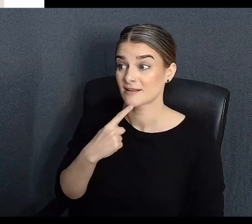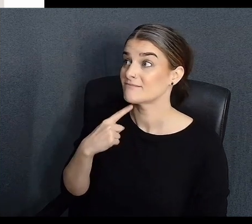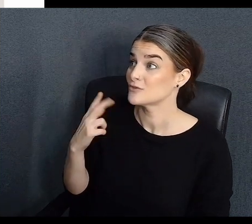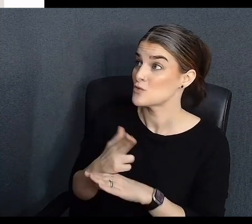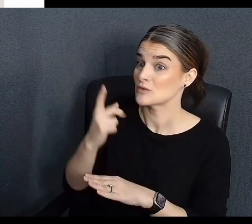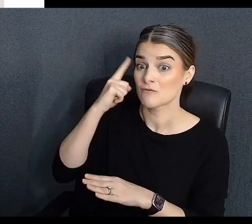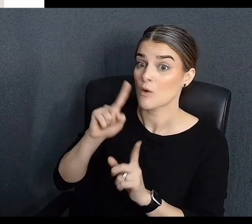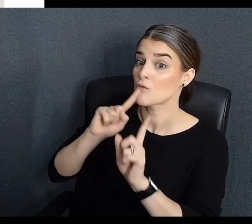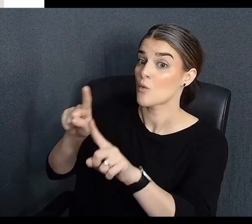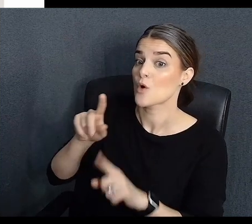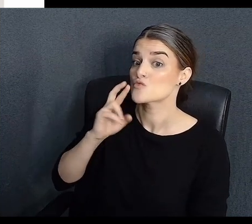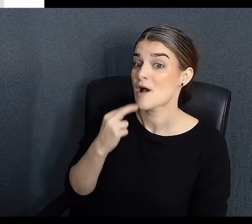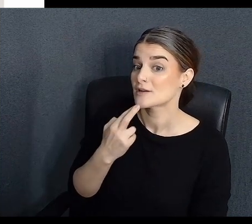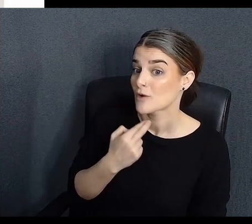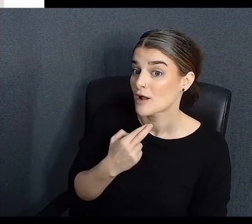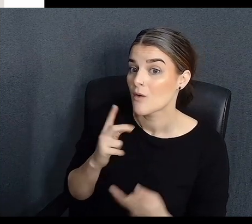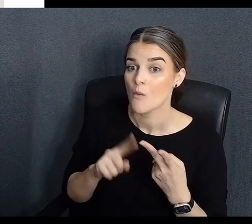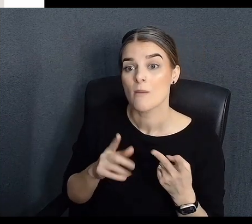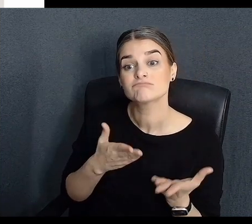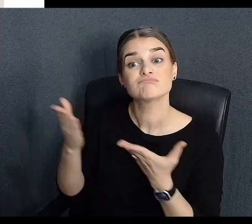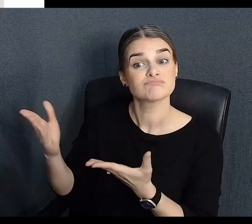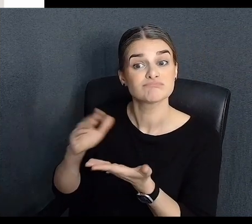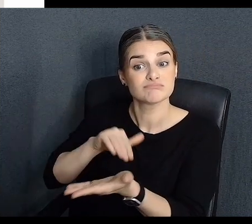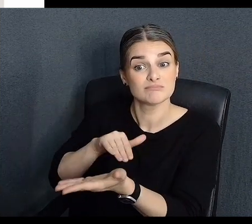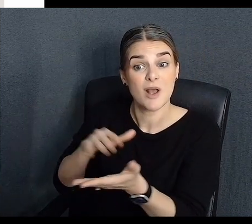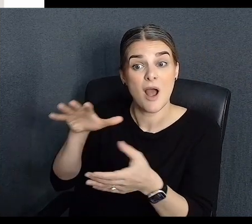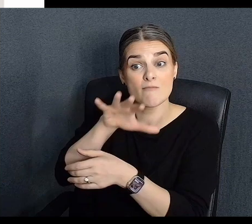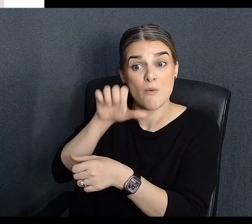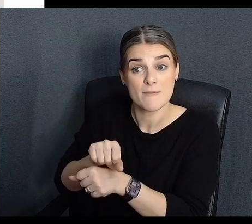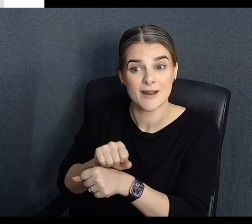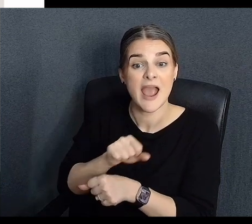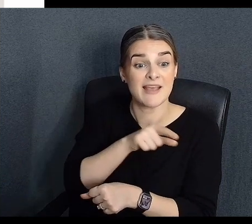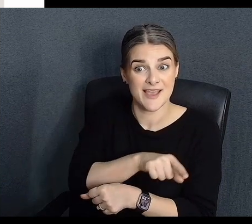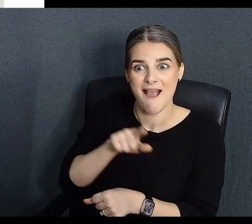or he brought it to his doctor's appointment and asked a question, that's great information.